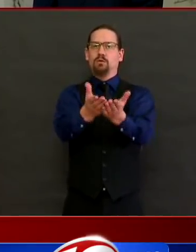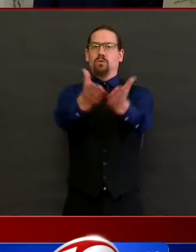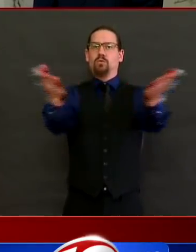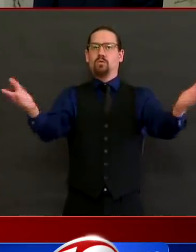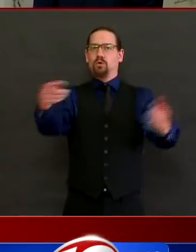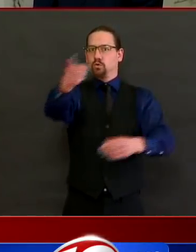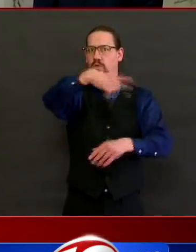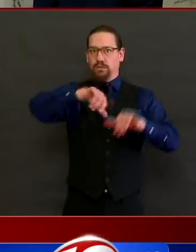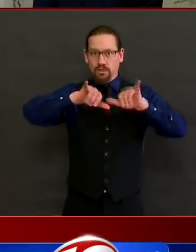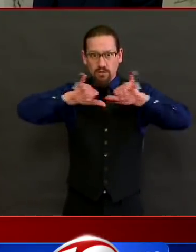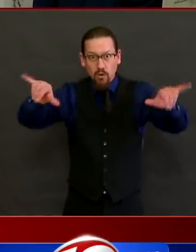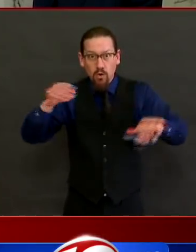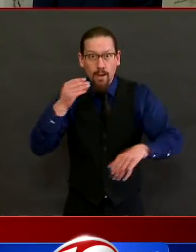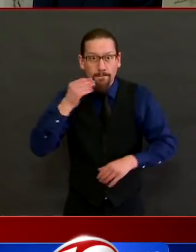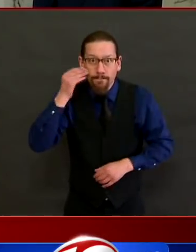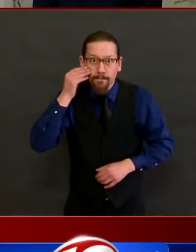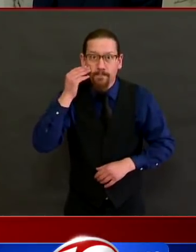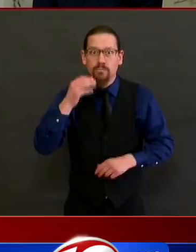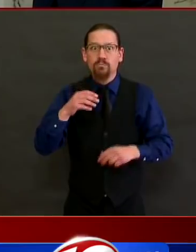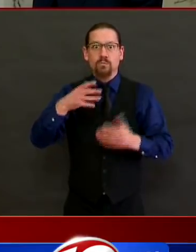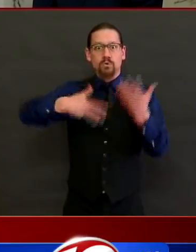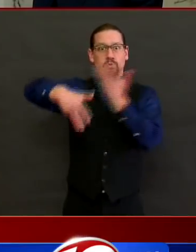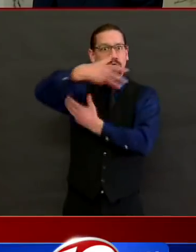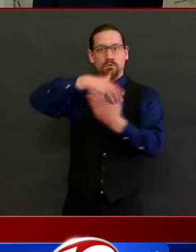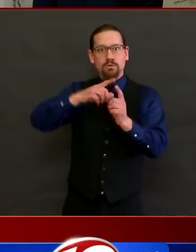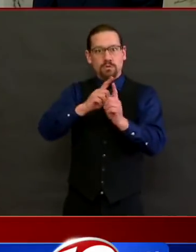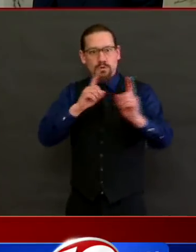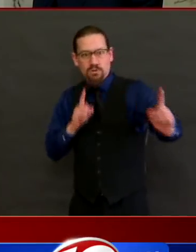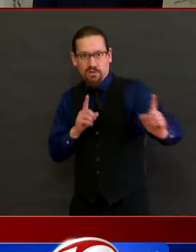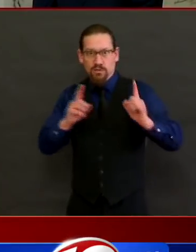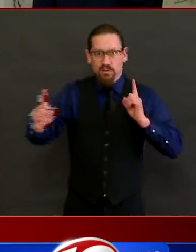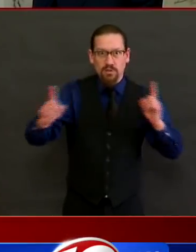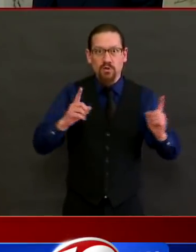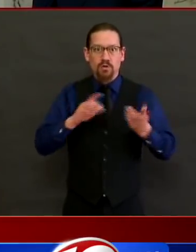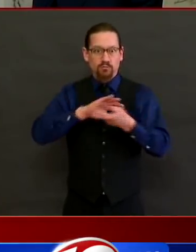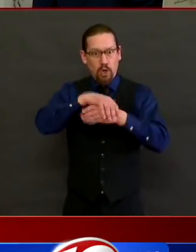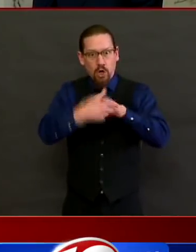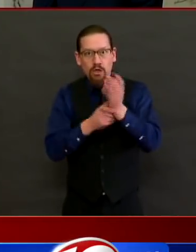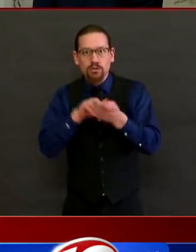WE ARE NOW. IN TWO WEEKS, THEN WE ARE NOW.